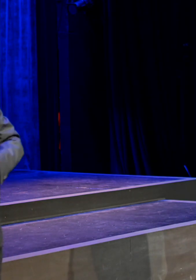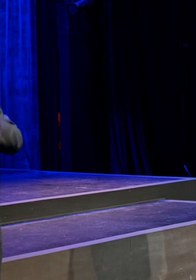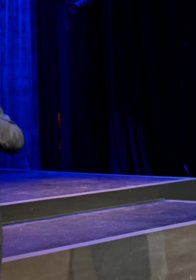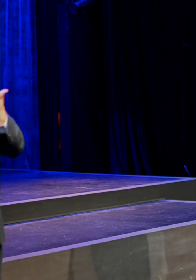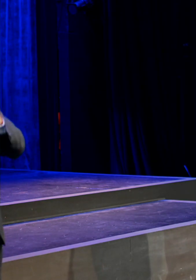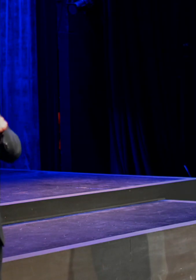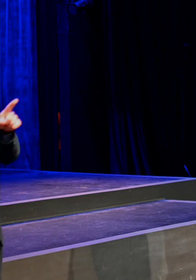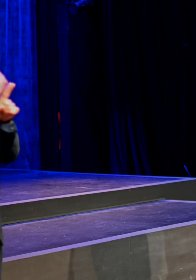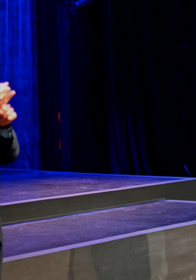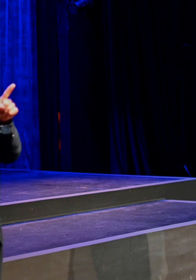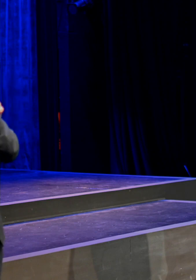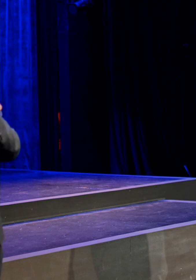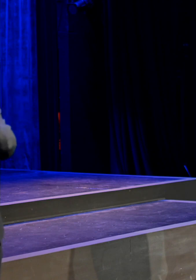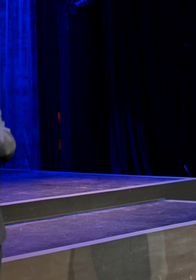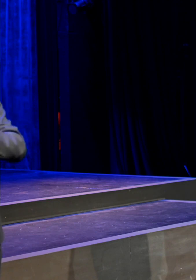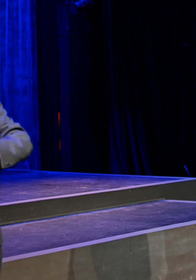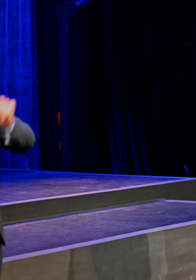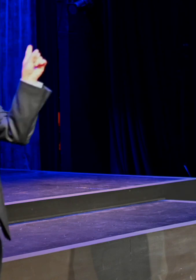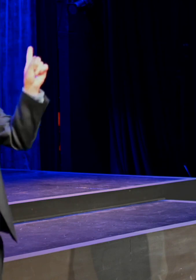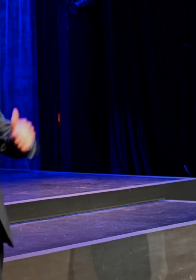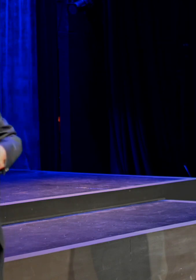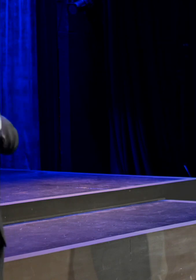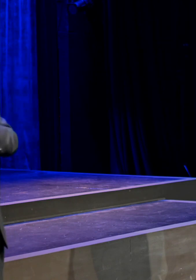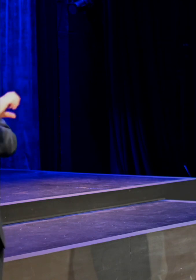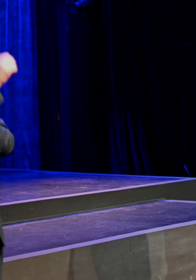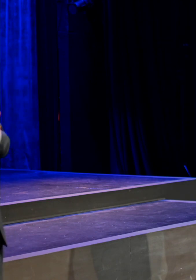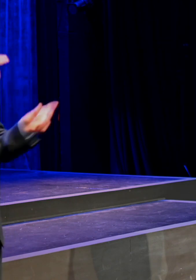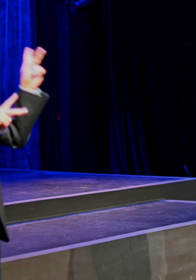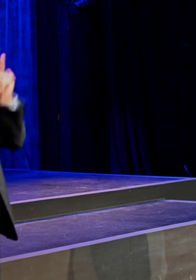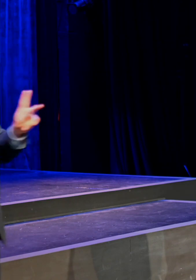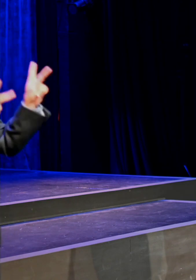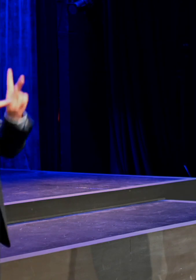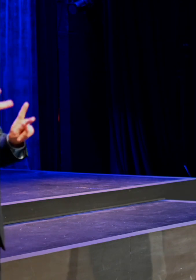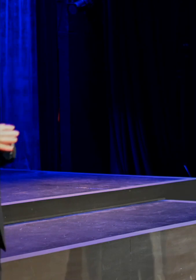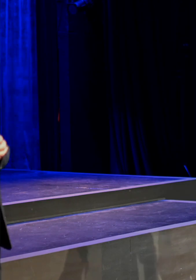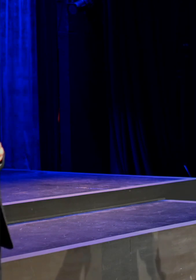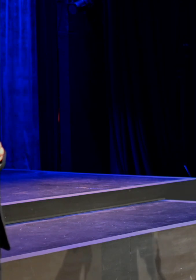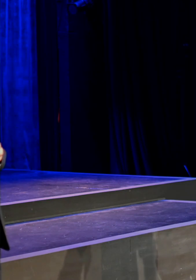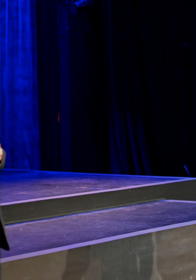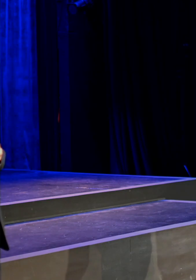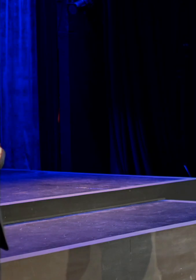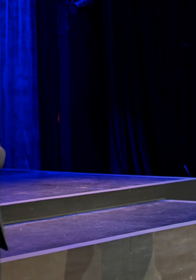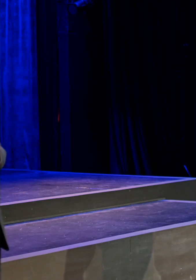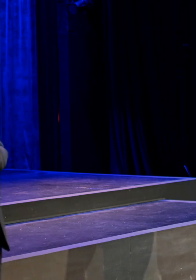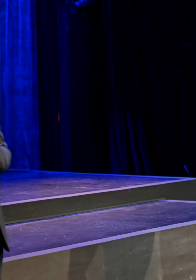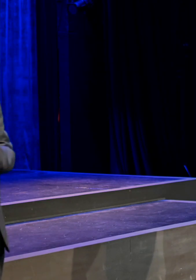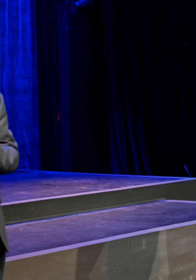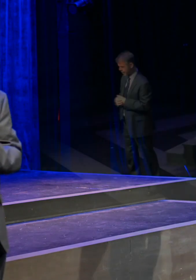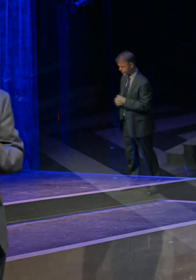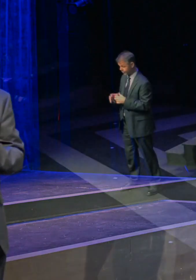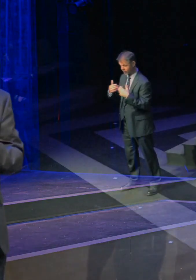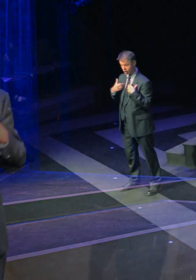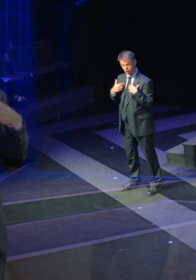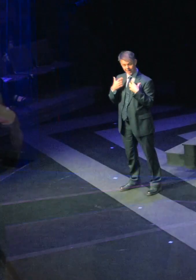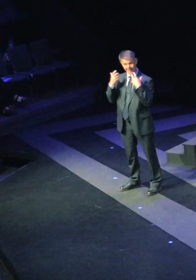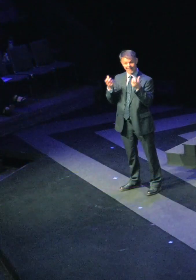others. A few years after I got healed I kept that promise I created Project